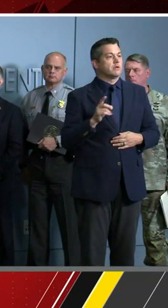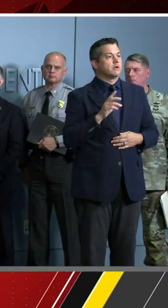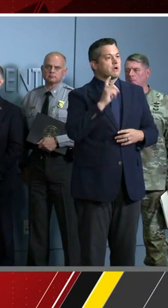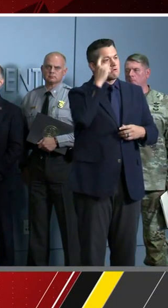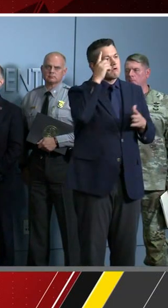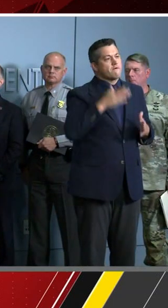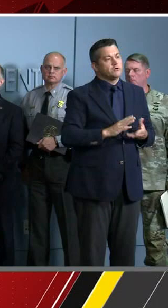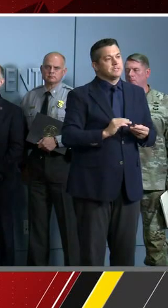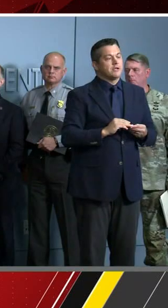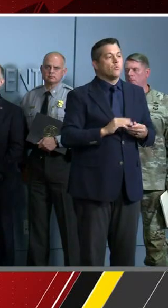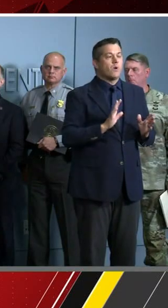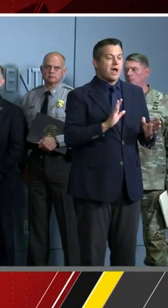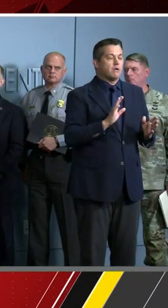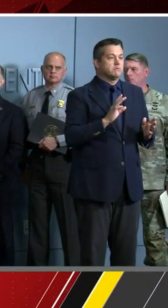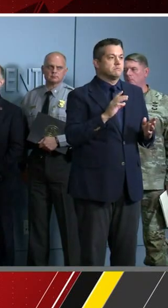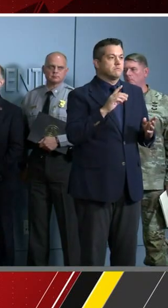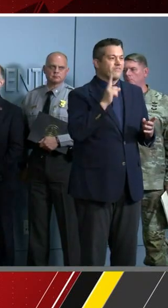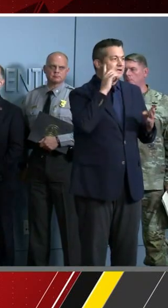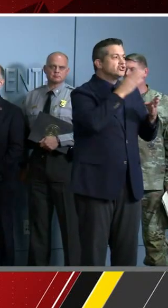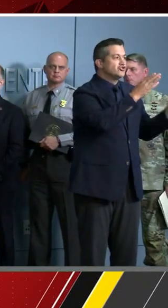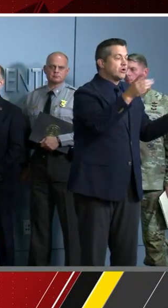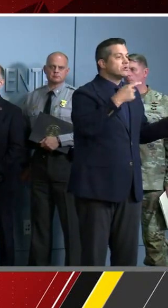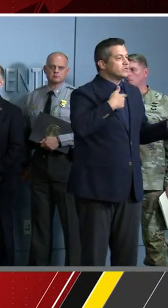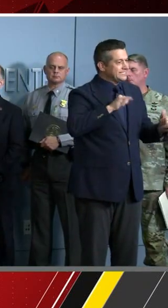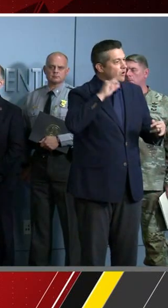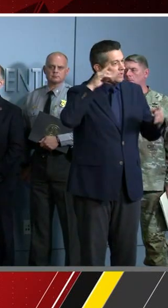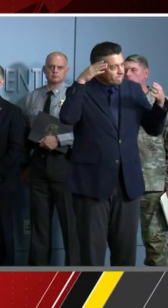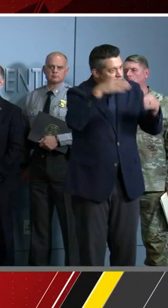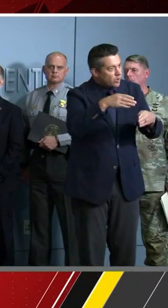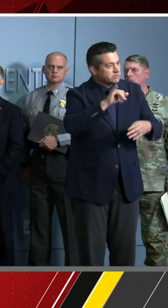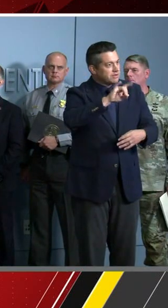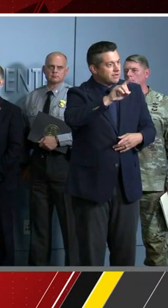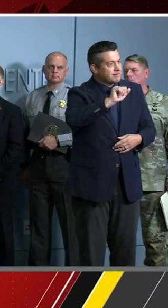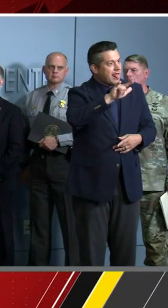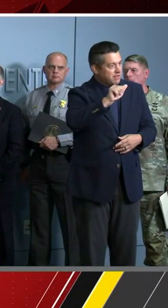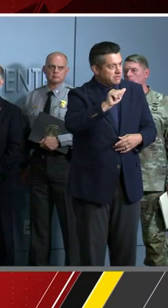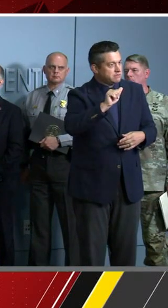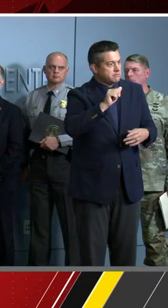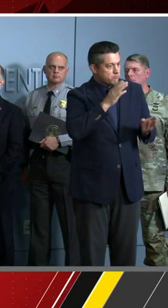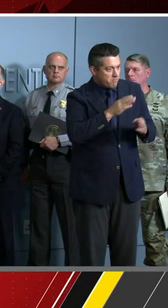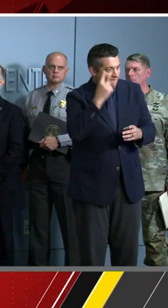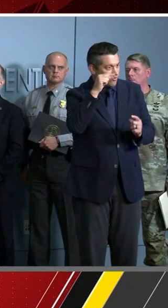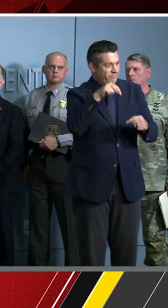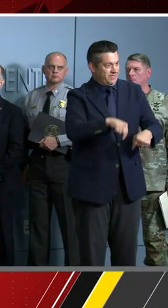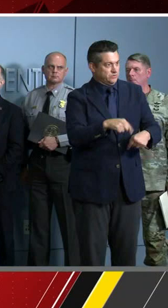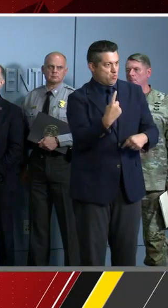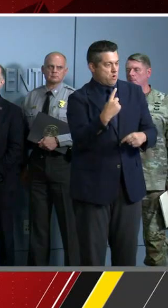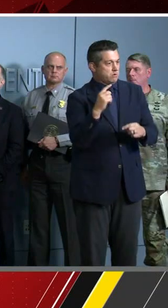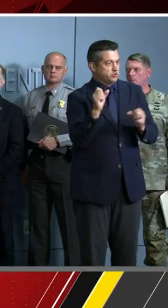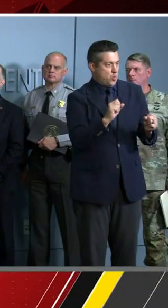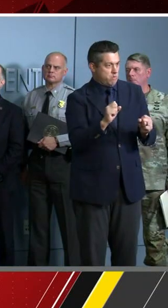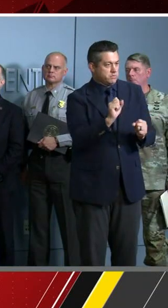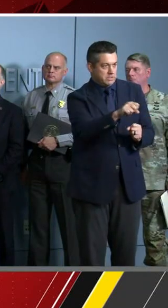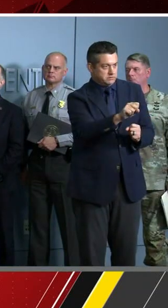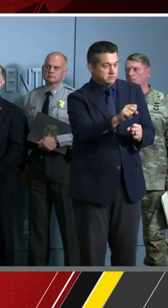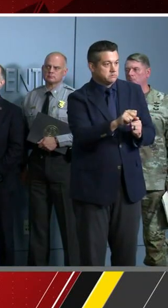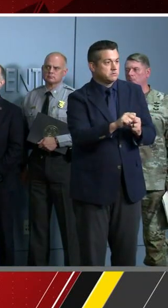that's our first order of business, making sure that we